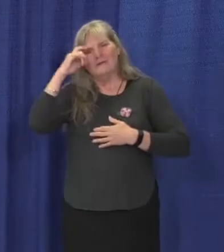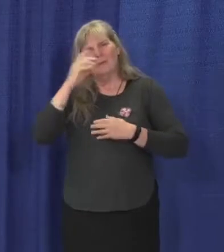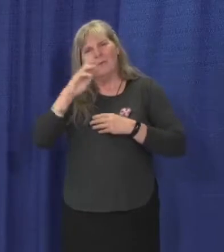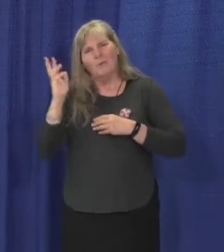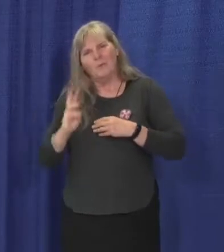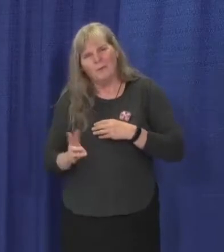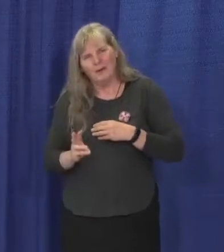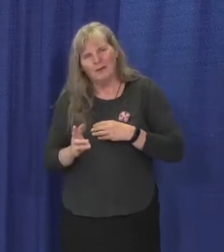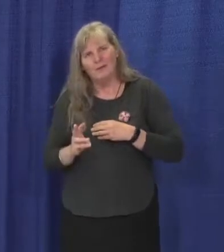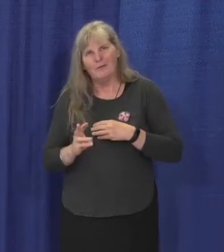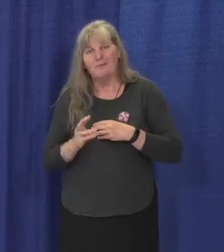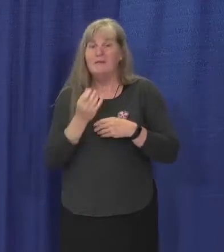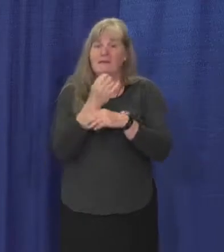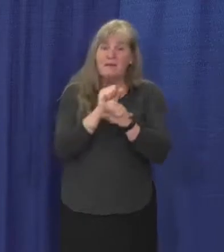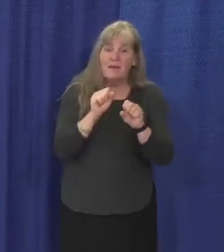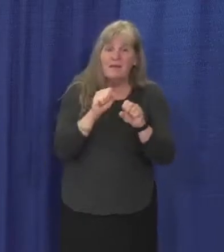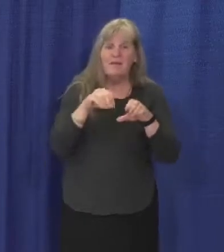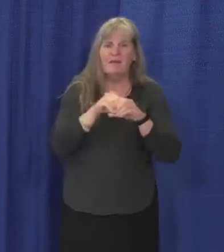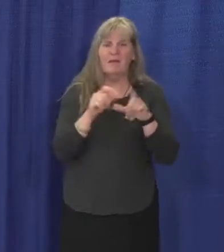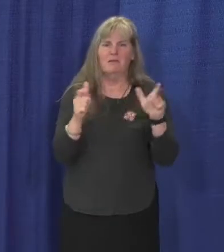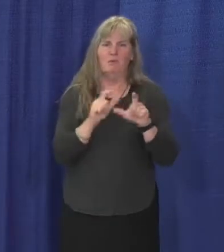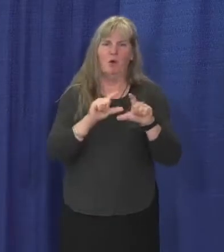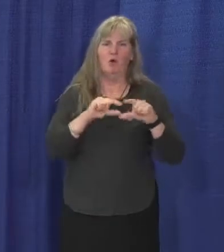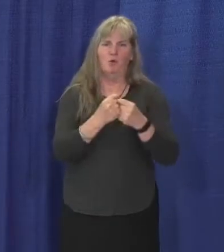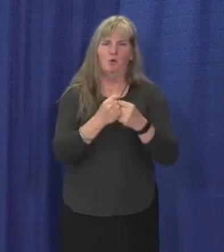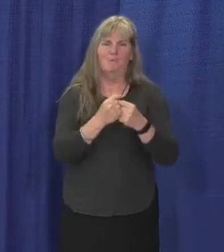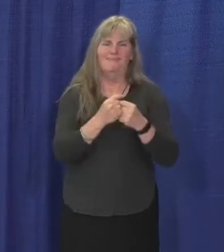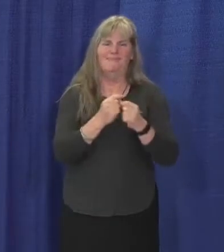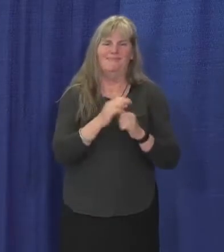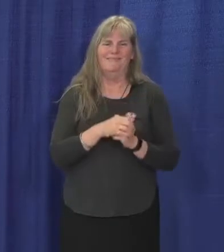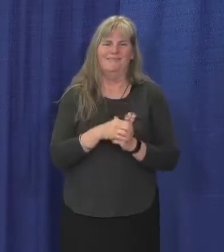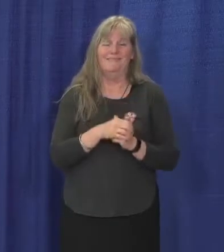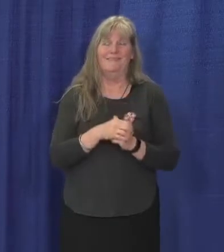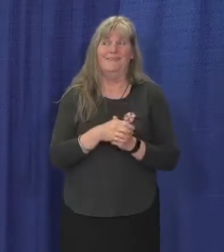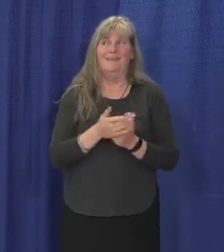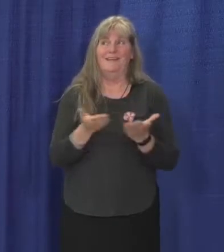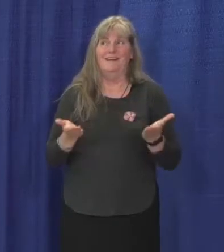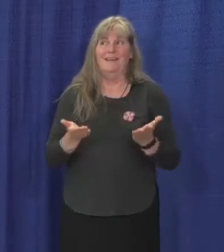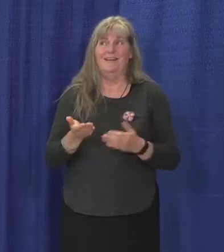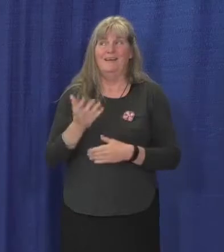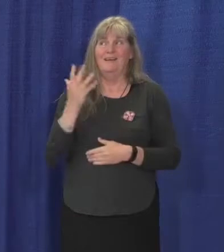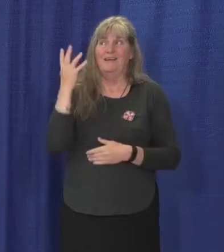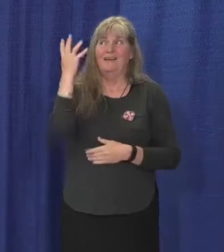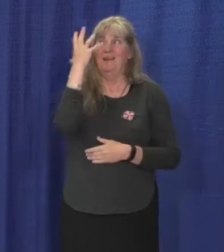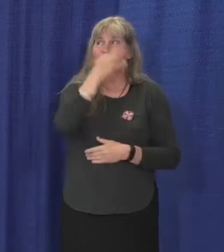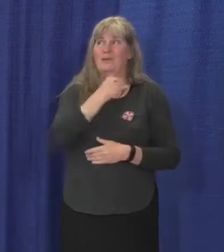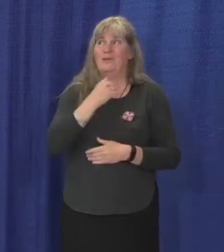the summer weather within your small groups. We live in one of the most